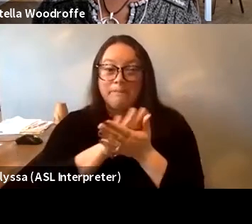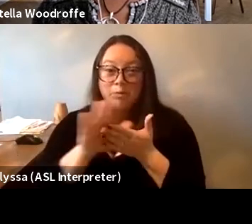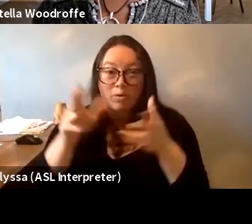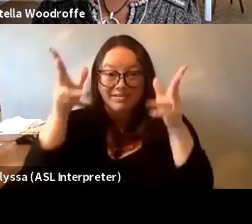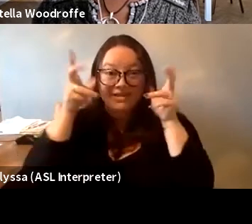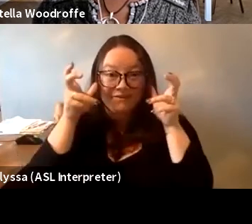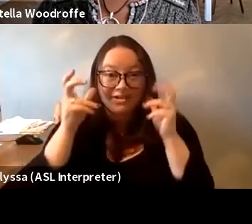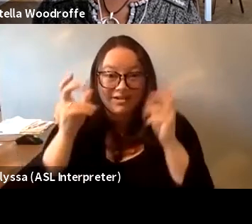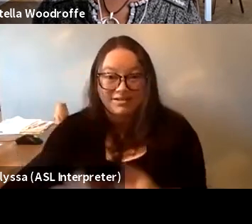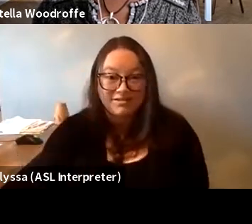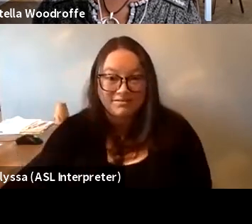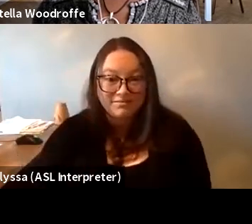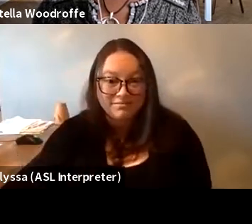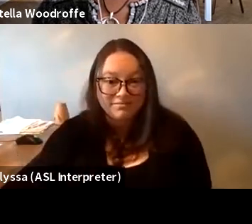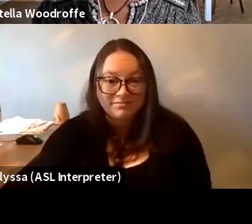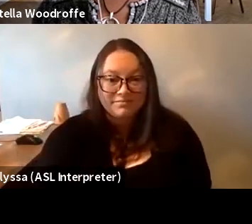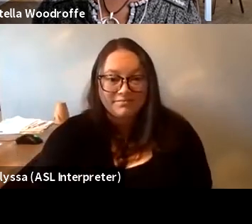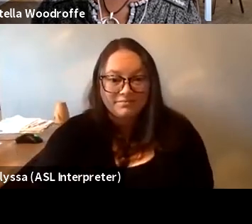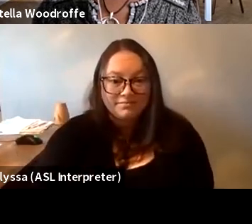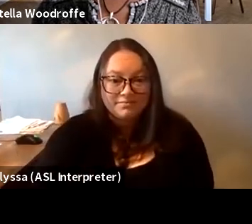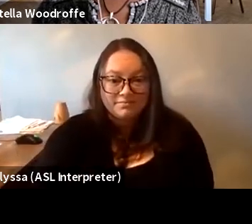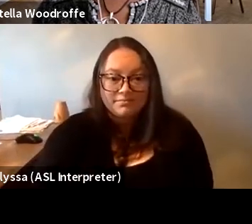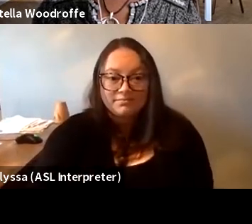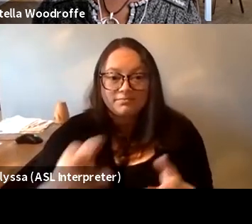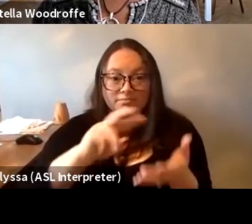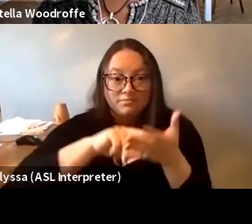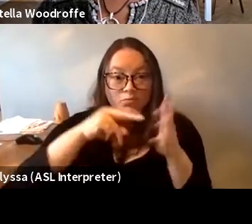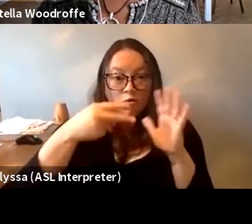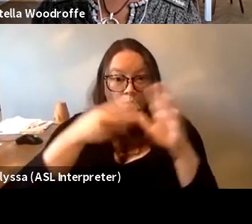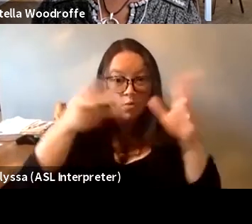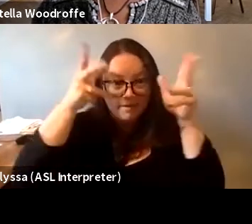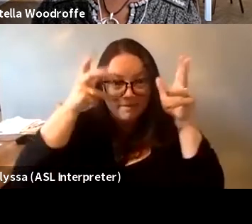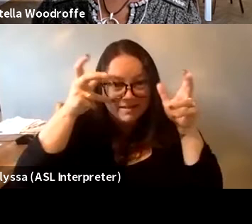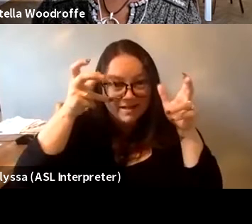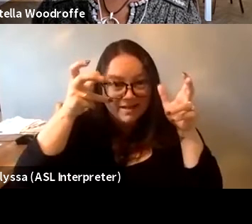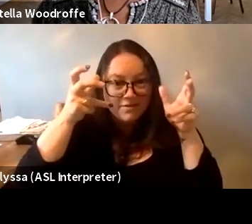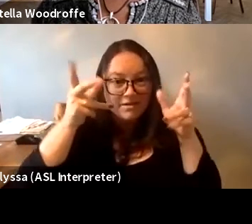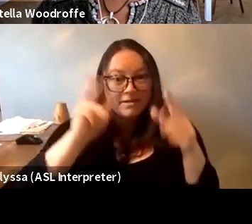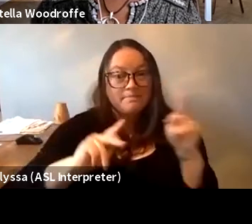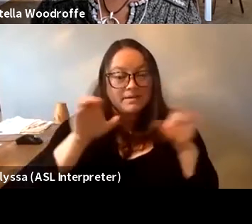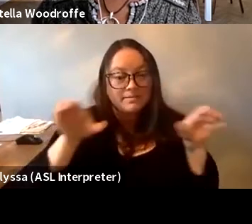mean devils, like people do do bad things in life in the world,